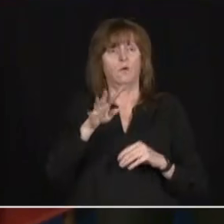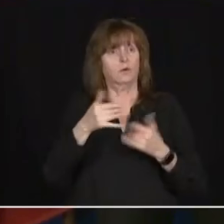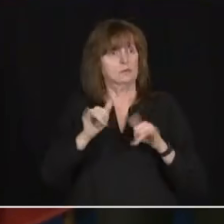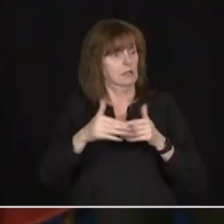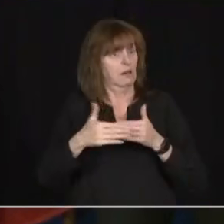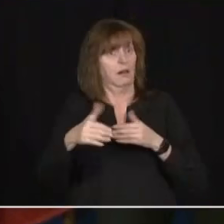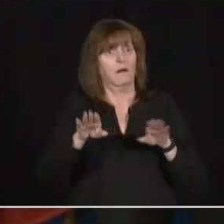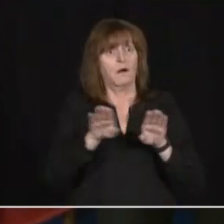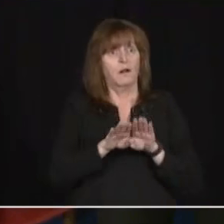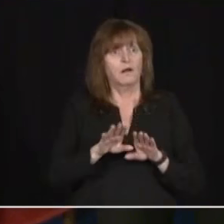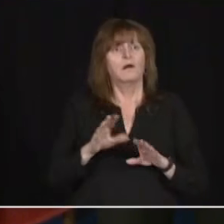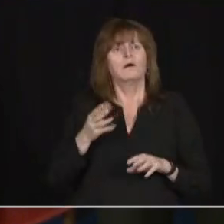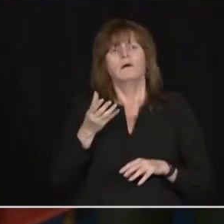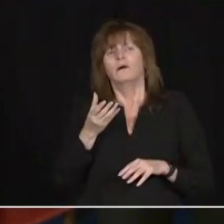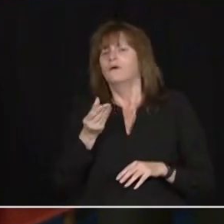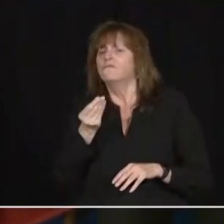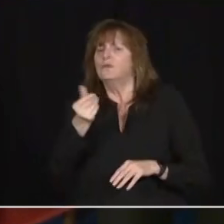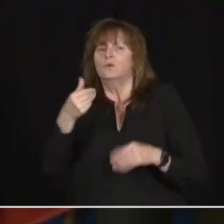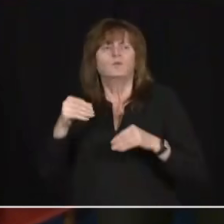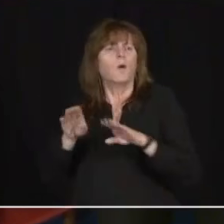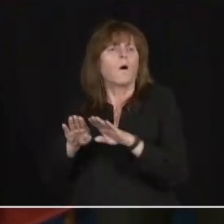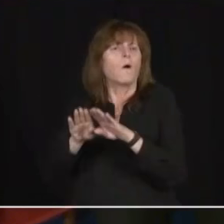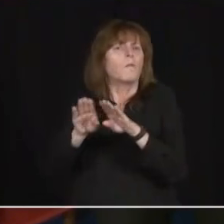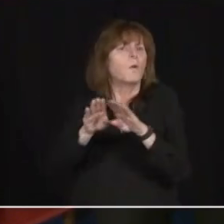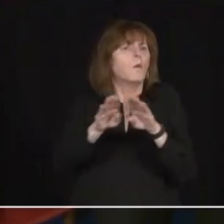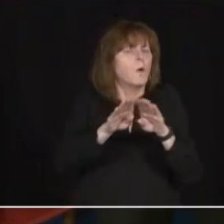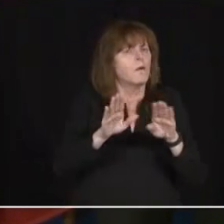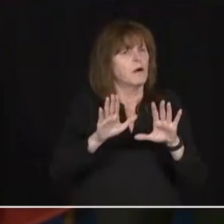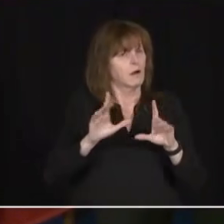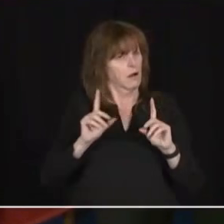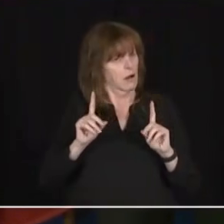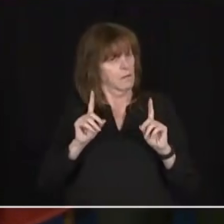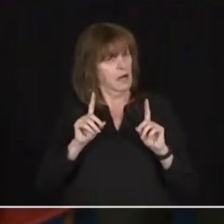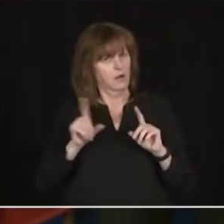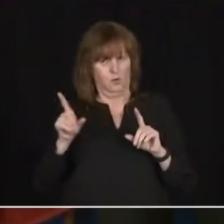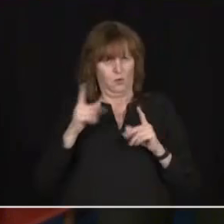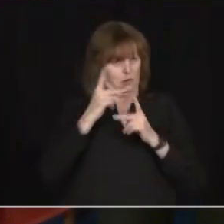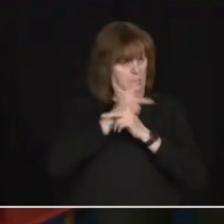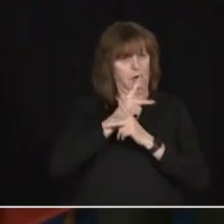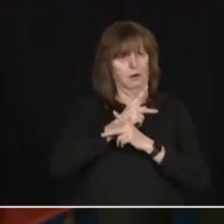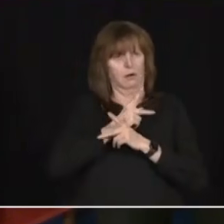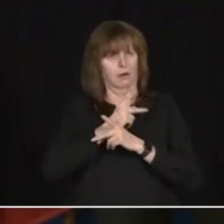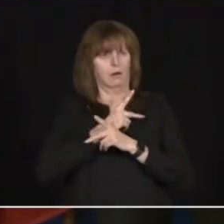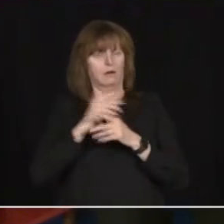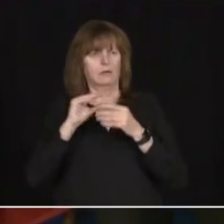the numbers on the economic impact to the